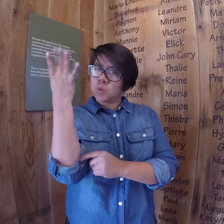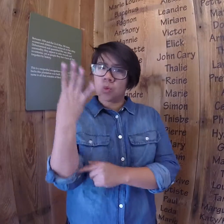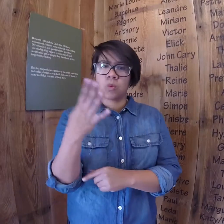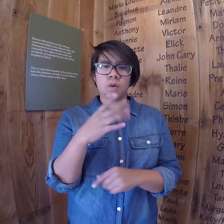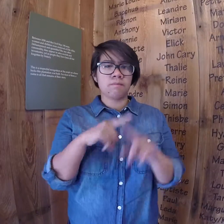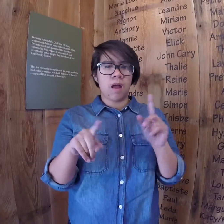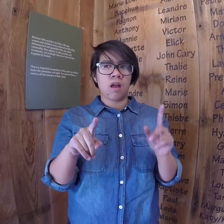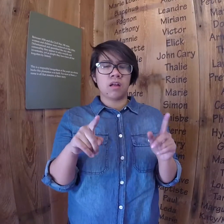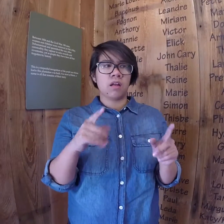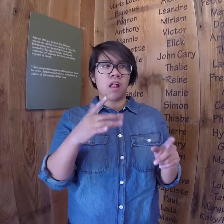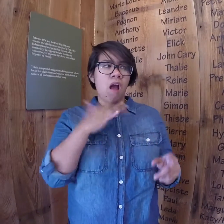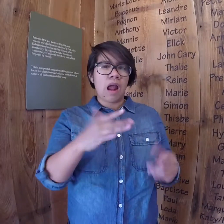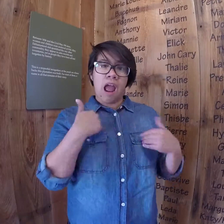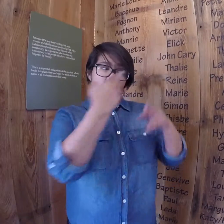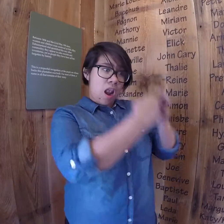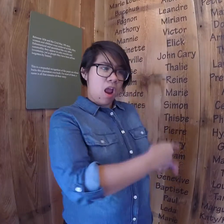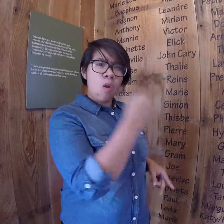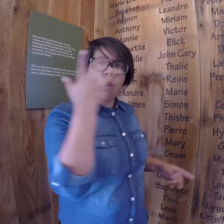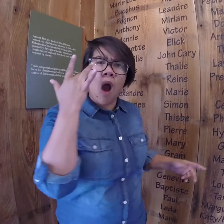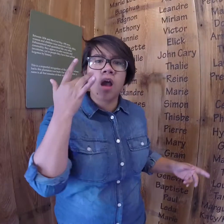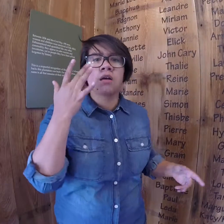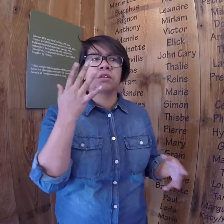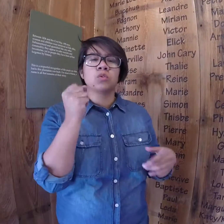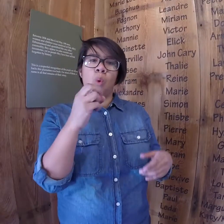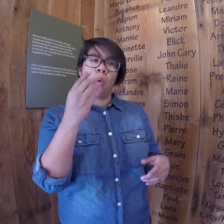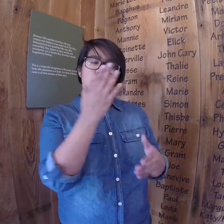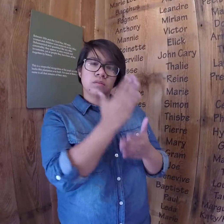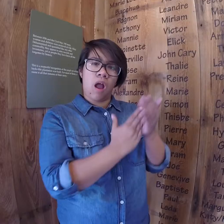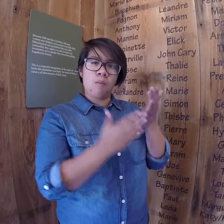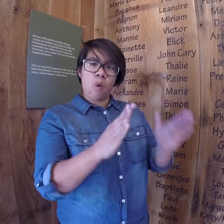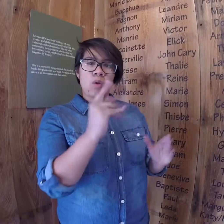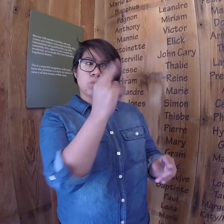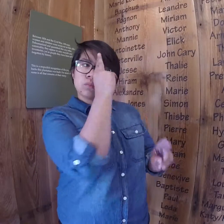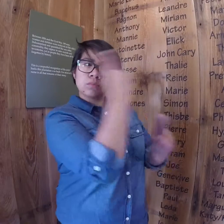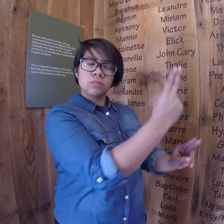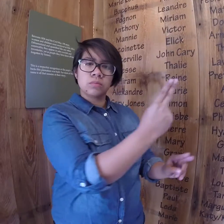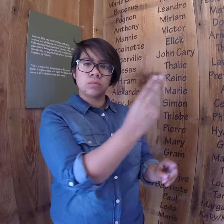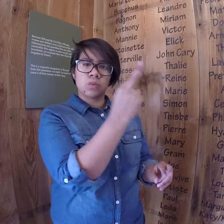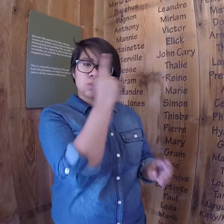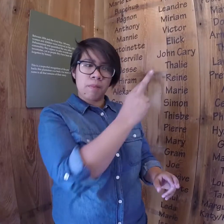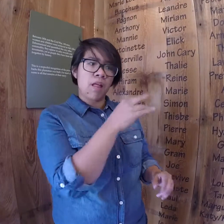It's really awful Luckily, it has names here, so that is some ways to to honor them, giving respects